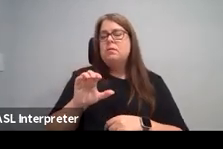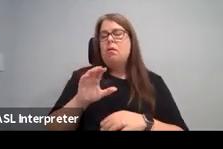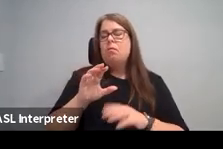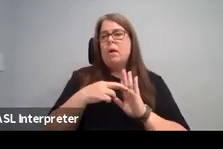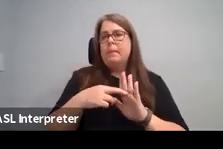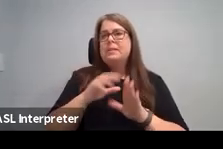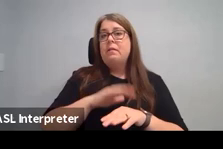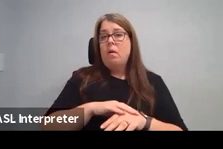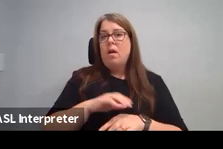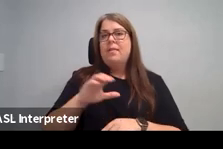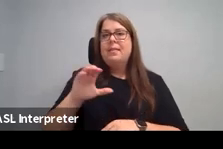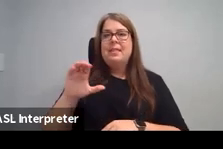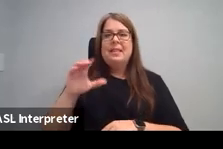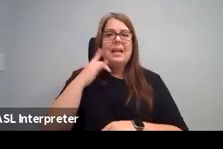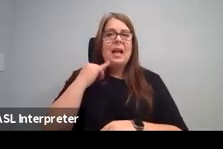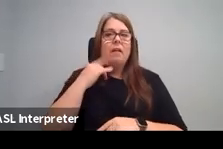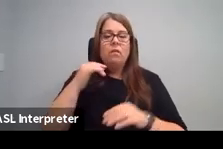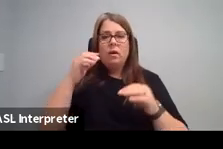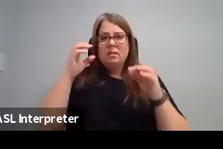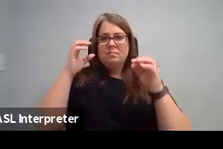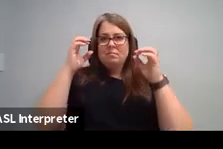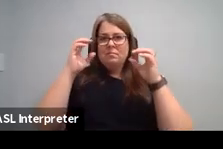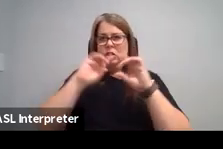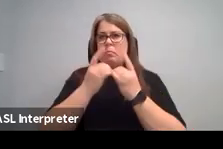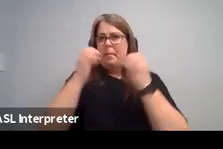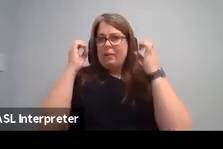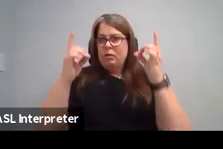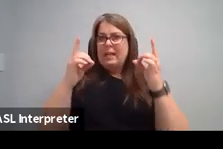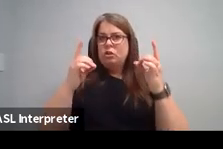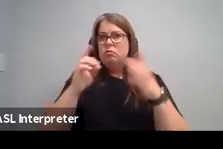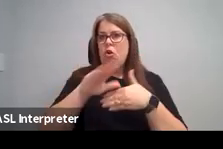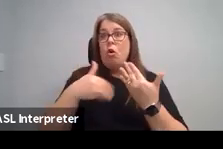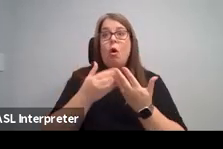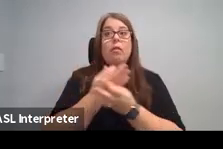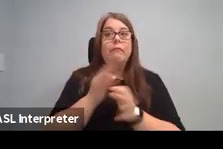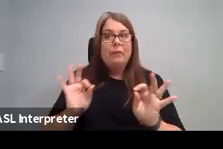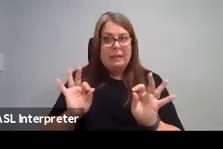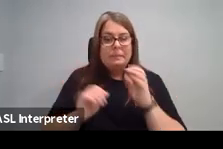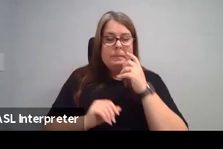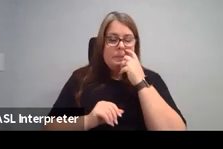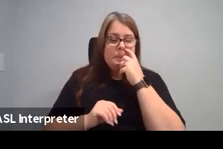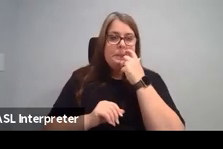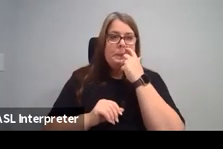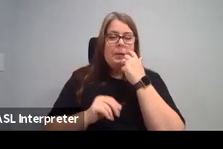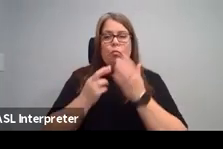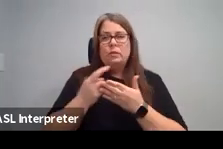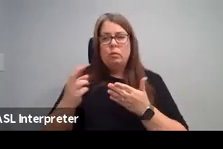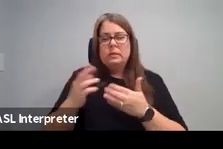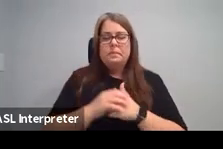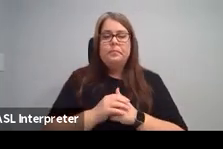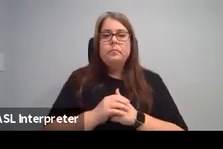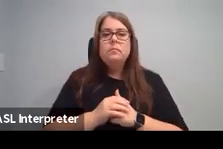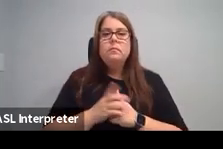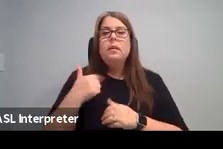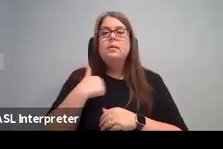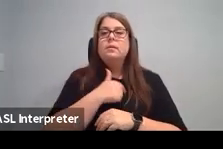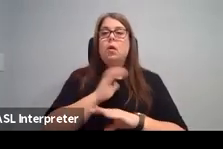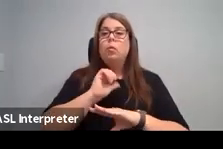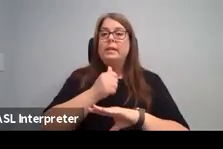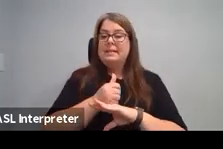Allison Frenzel : So I'm in the beginning of all of this, we started we launched a task force in a Career College transition division.